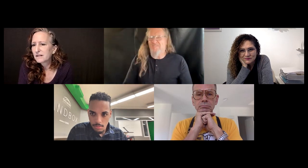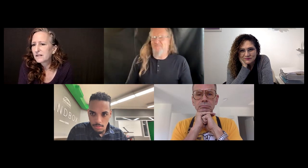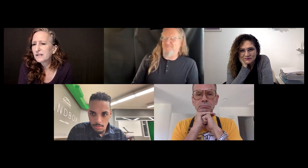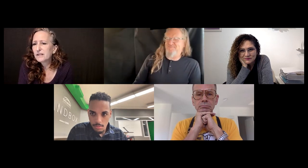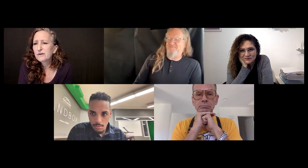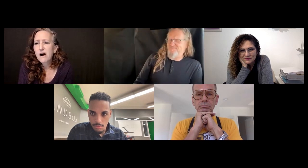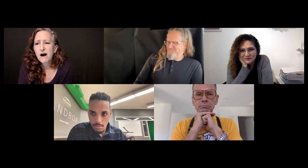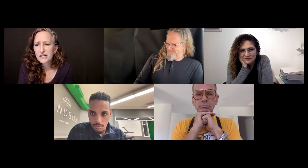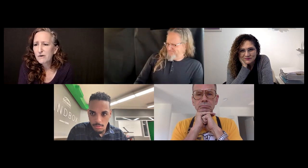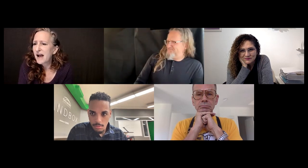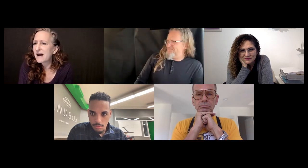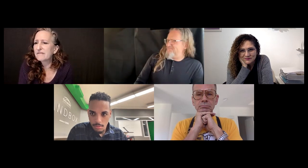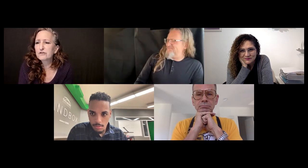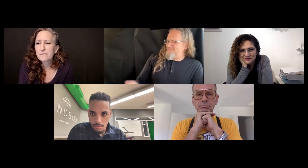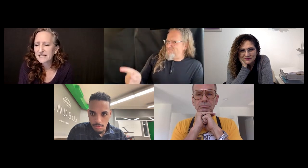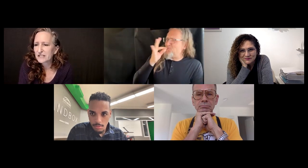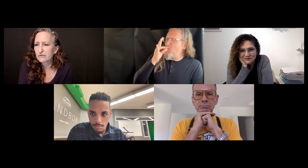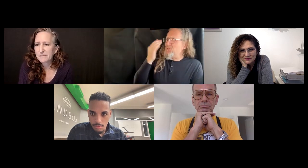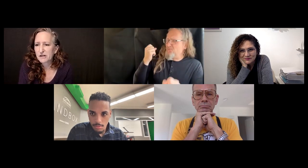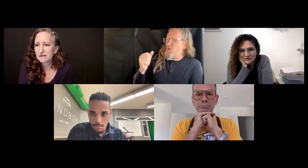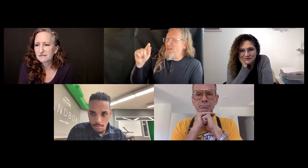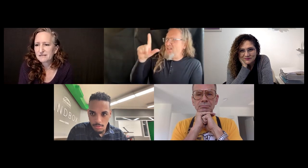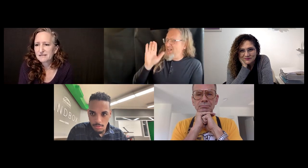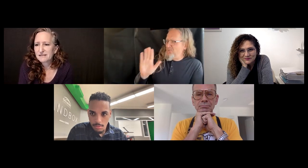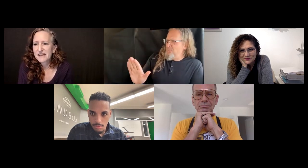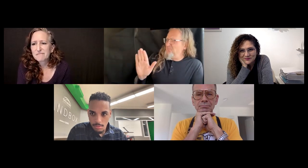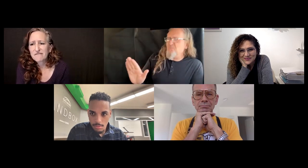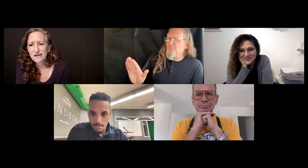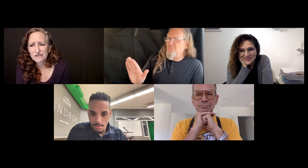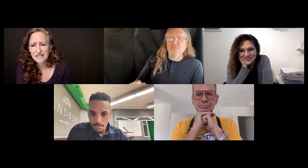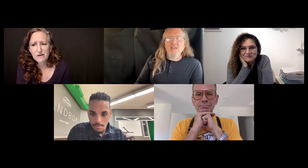You you have tremendous grammar, and my father said, What are you smoking at Gallaudet?